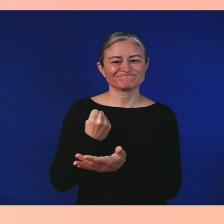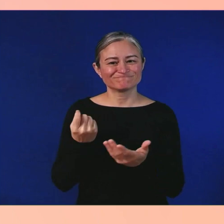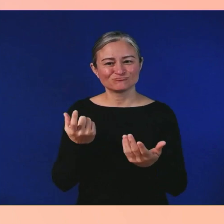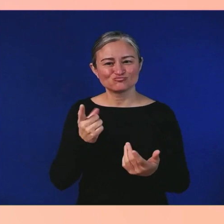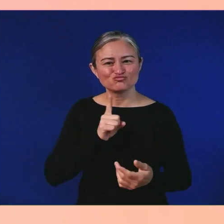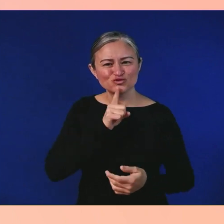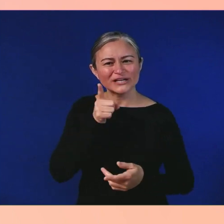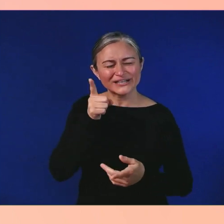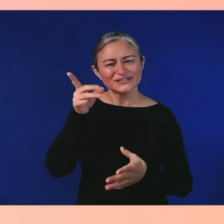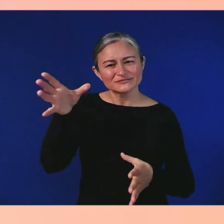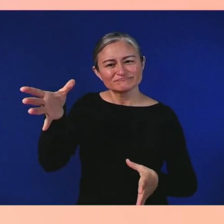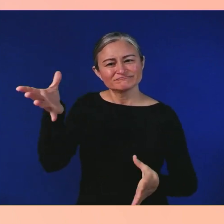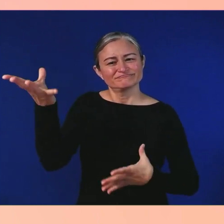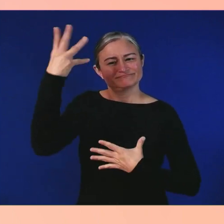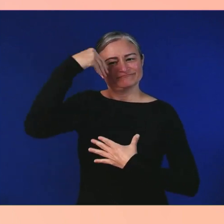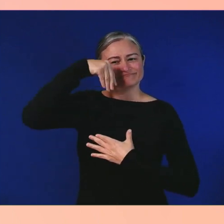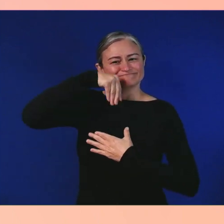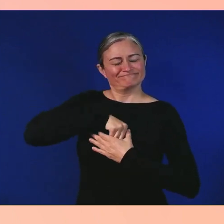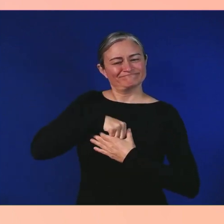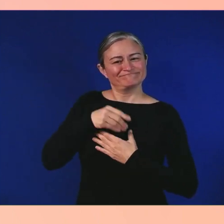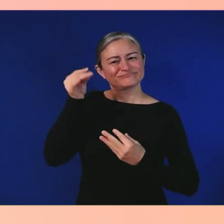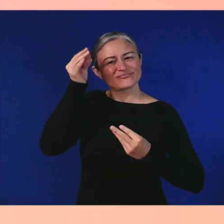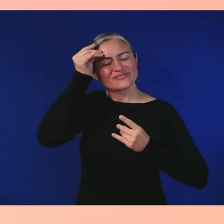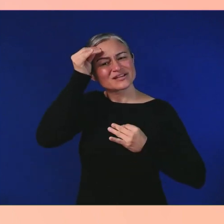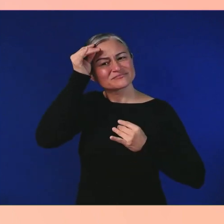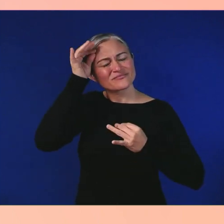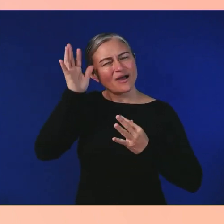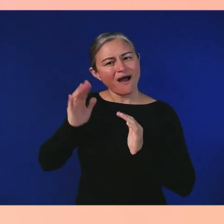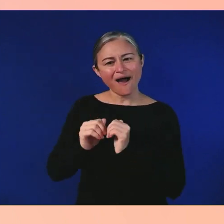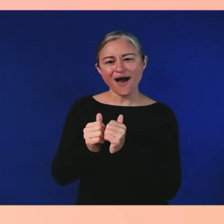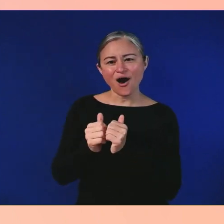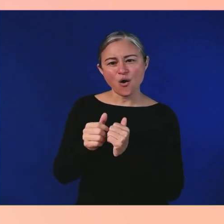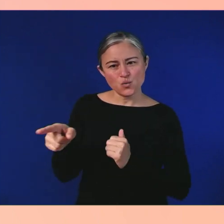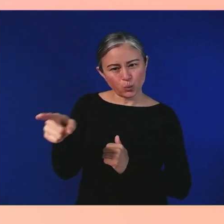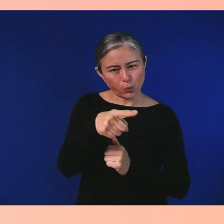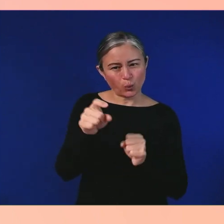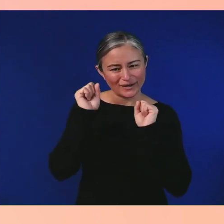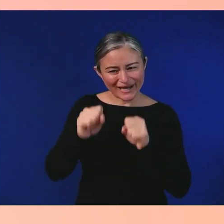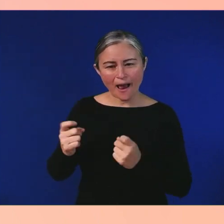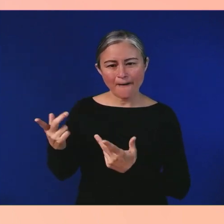imagine and include holistically to power the future.